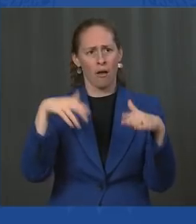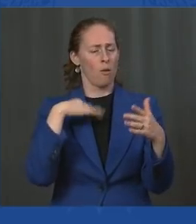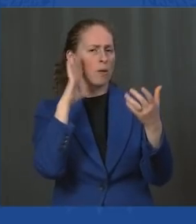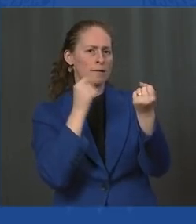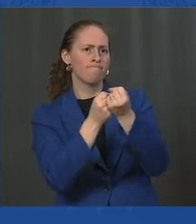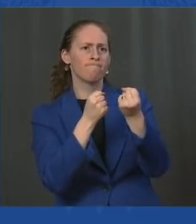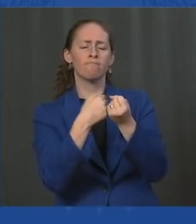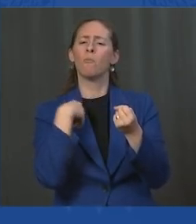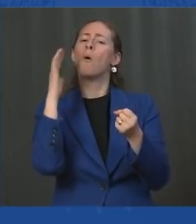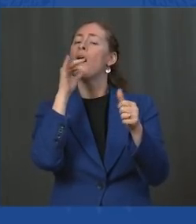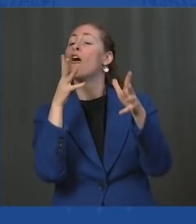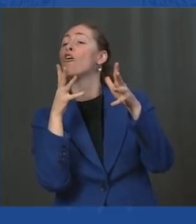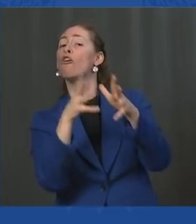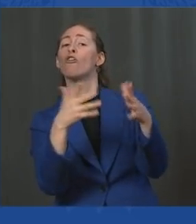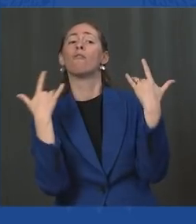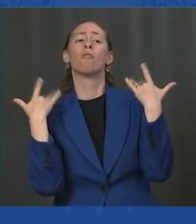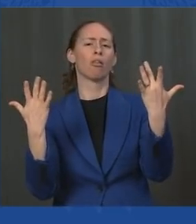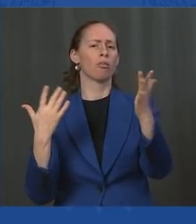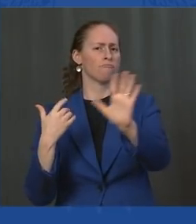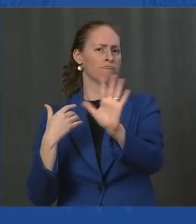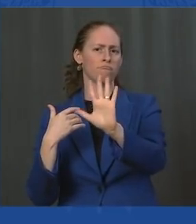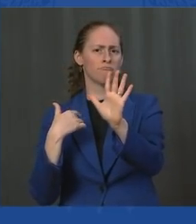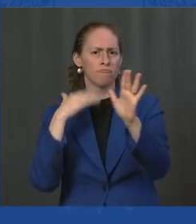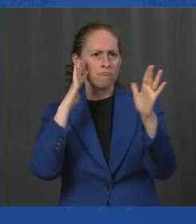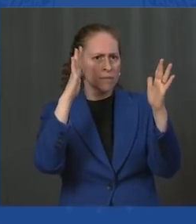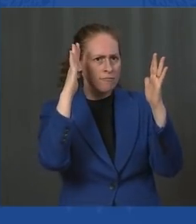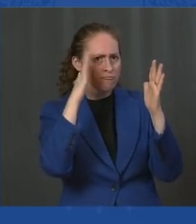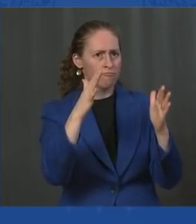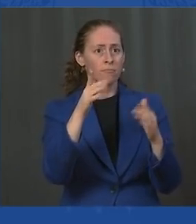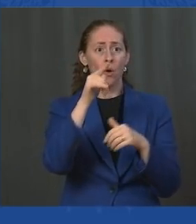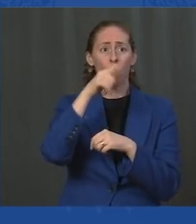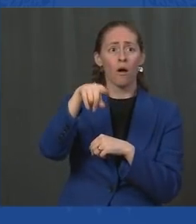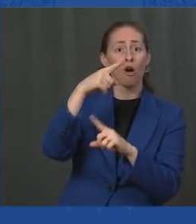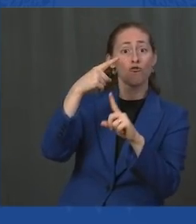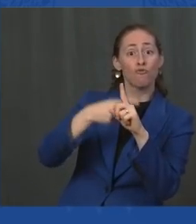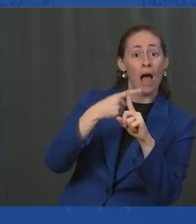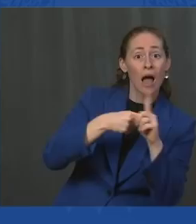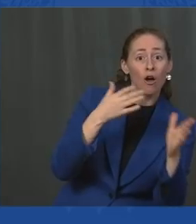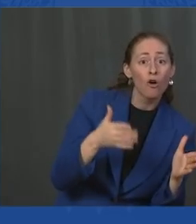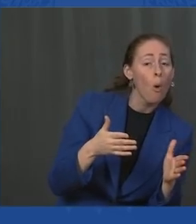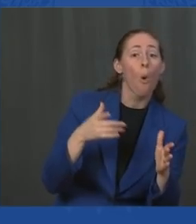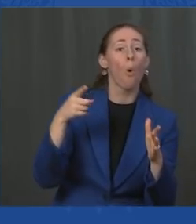Whether you're a homeowner, a renter, a parent, a small-business owner -- no matter who you are,